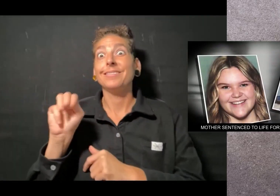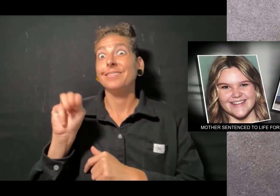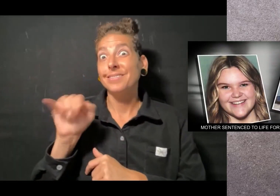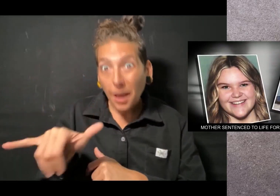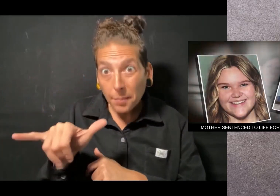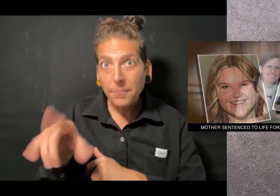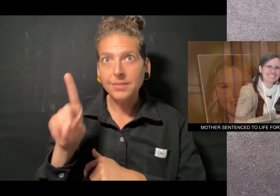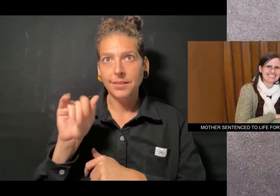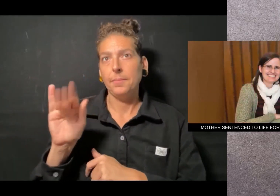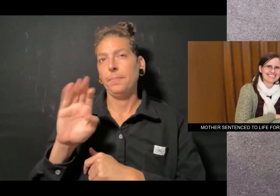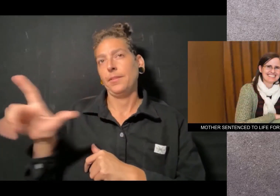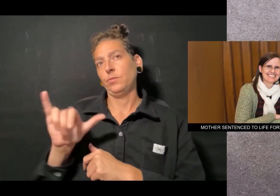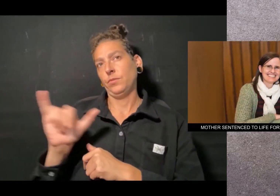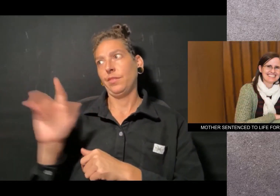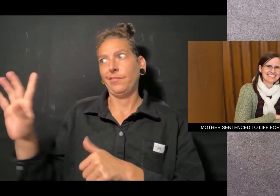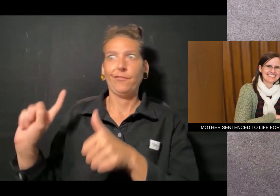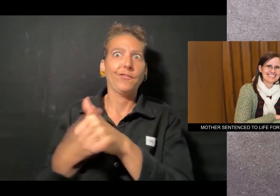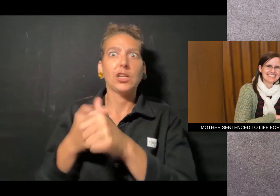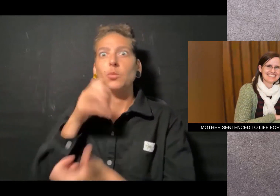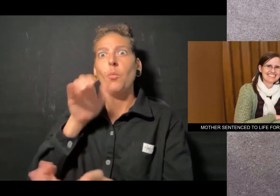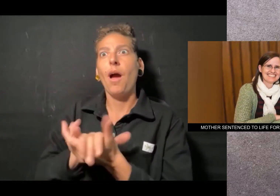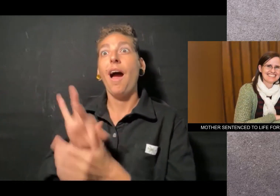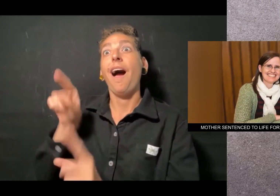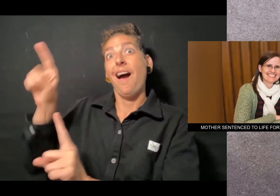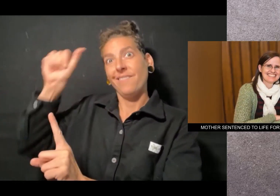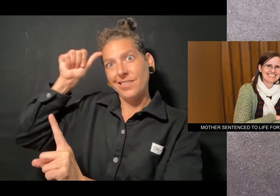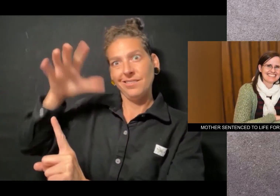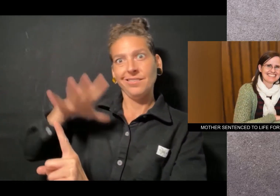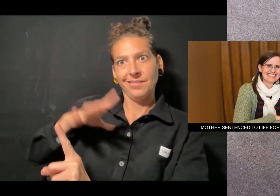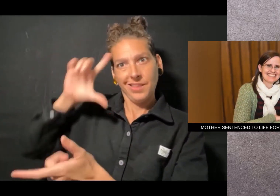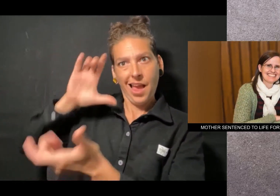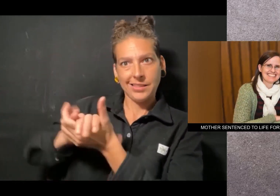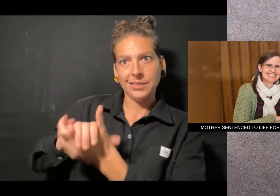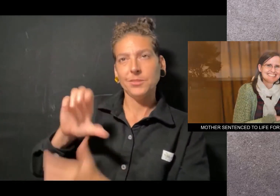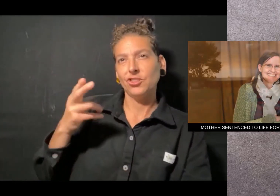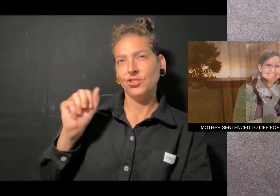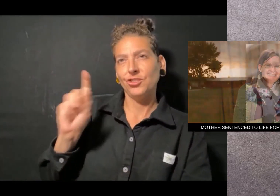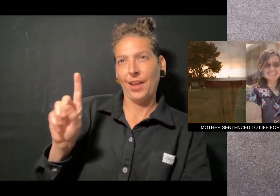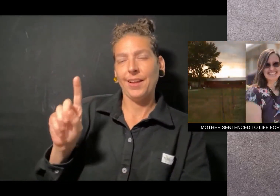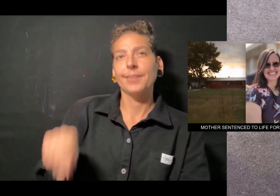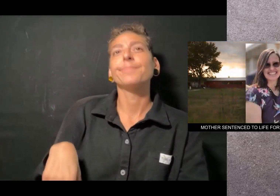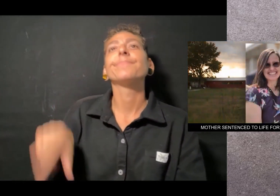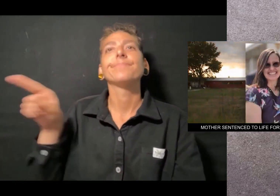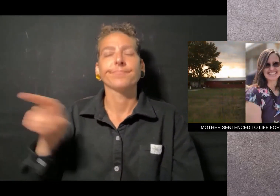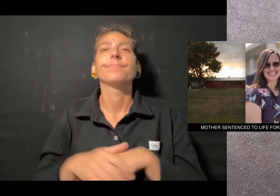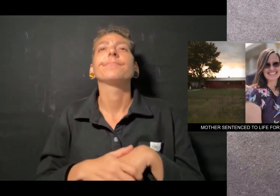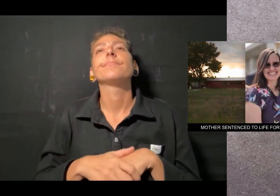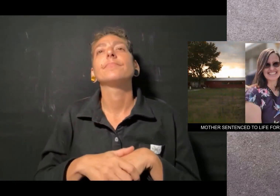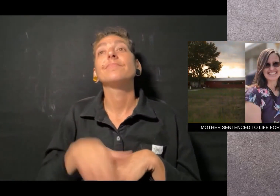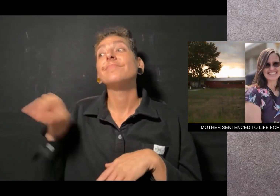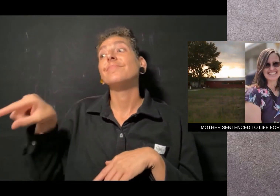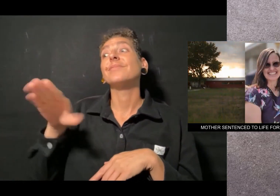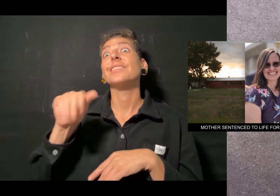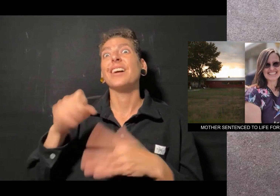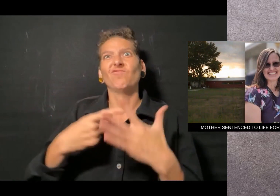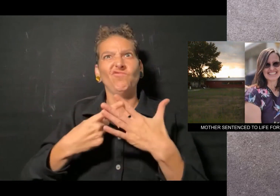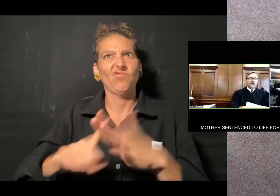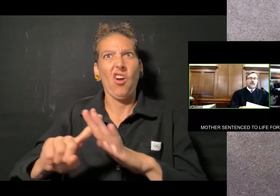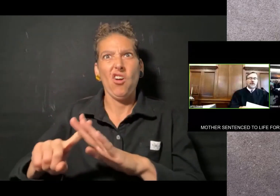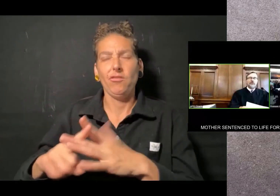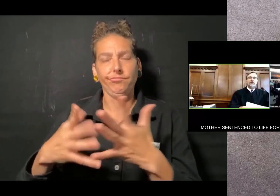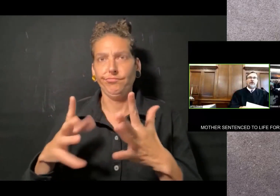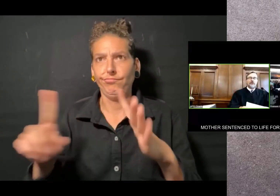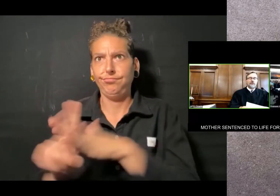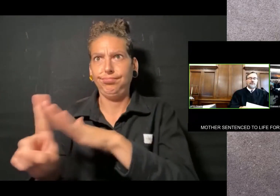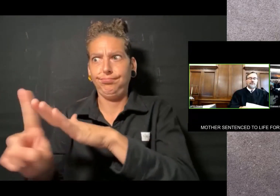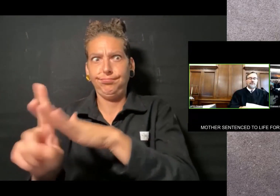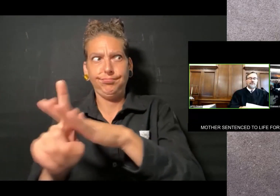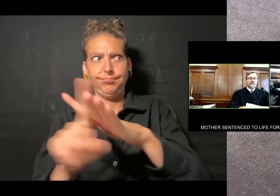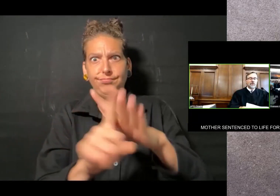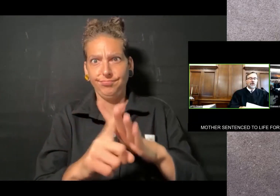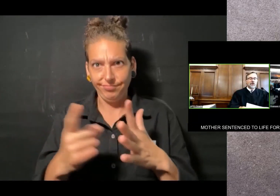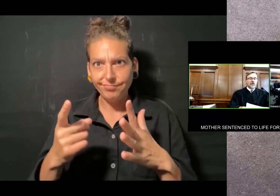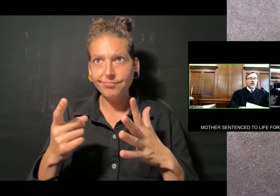as for conspiring to murder Tammy Daybell the first wife of her husband Chad Daybell